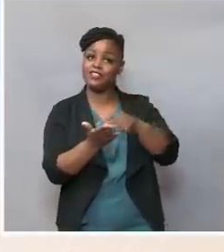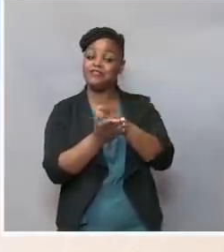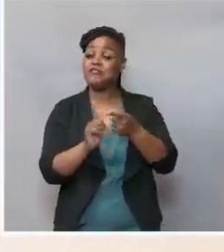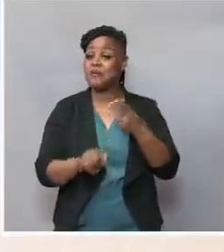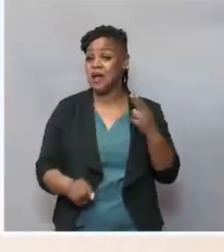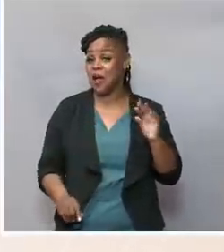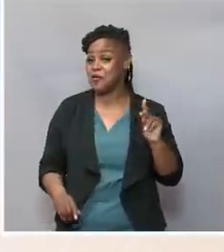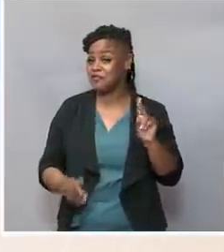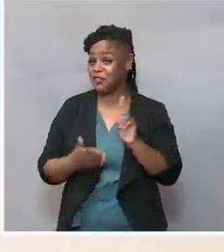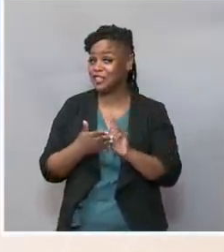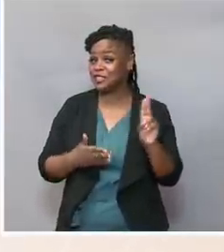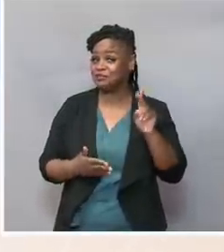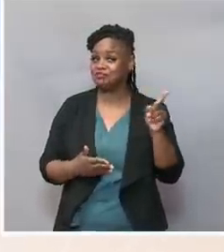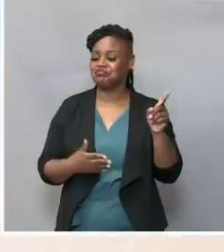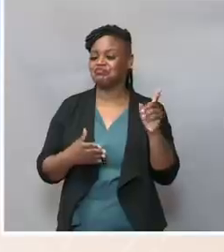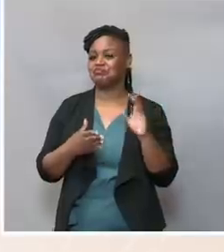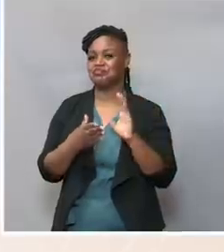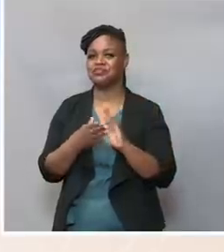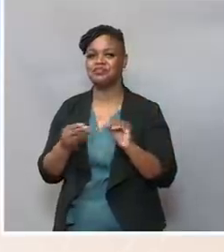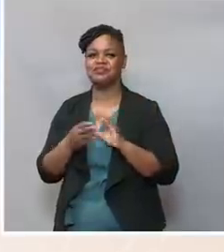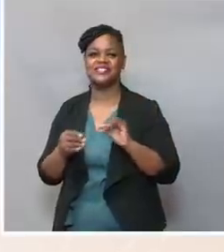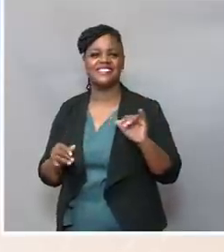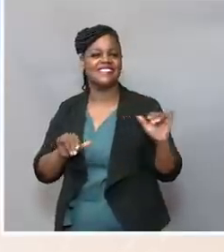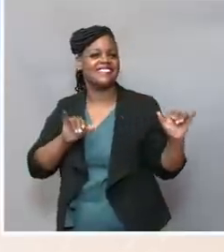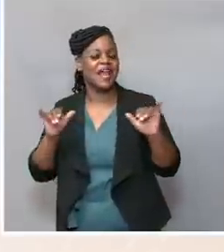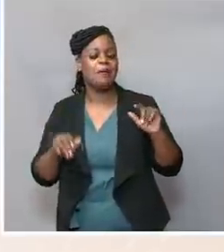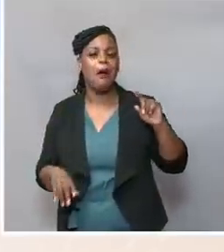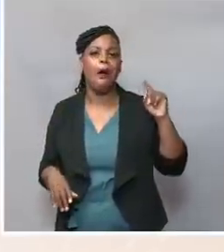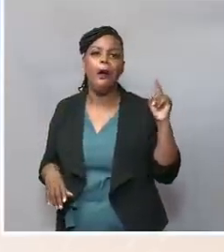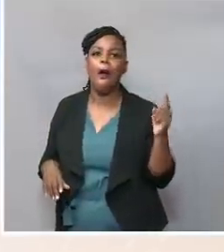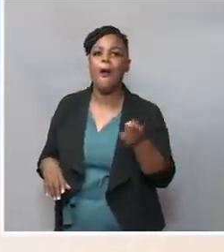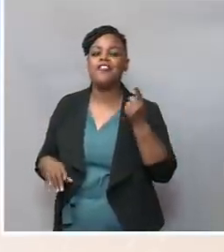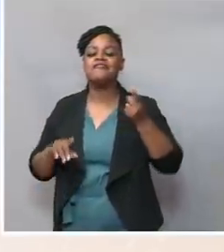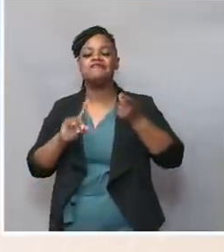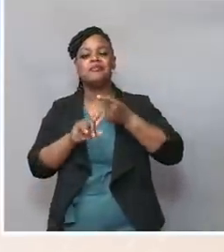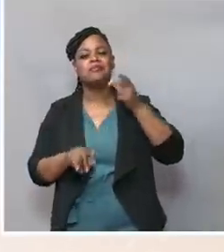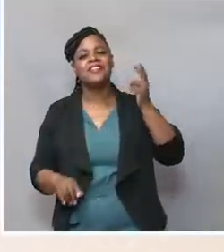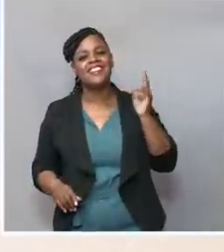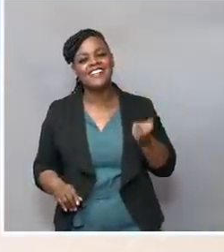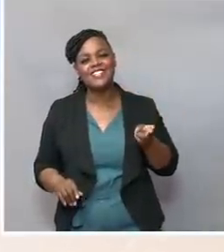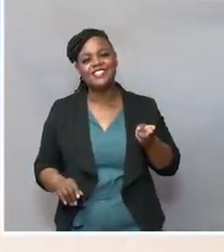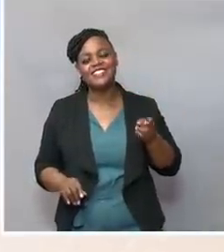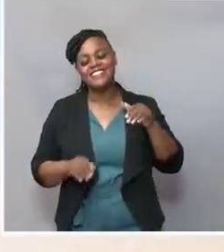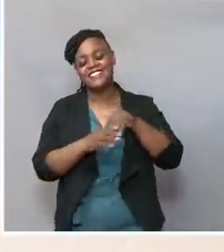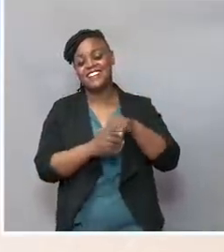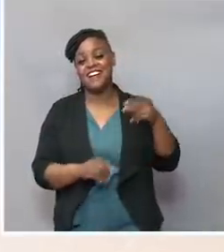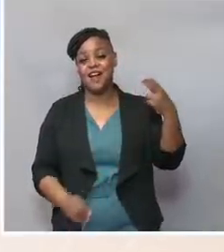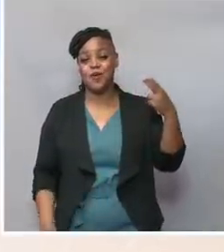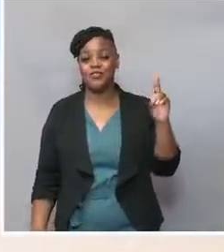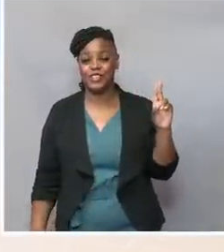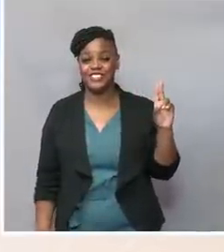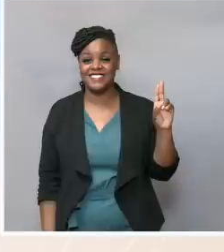You know, I might be the first I don't want to be the last. And to hear your words and the way you spoke to them,